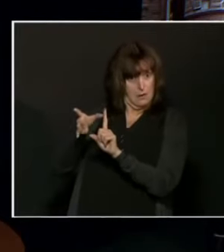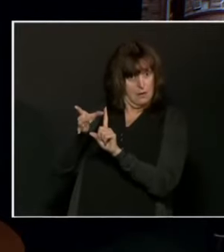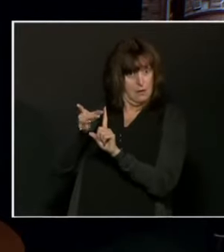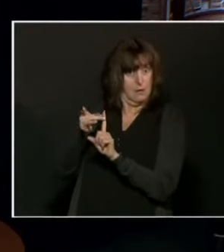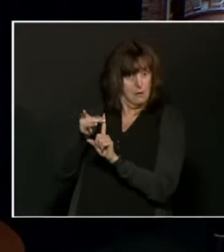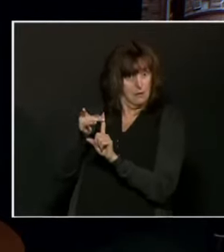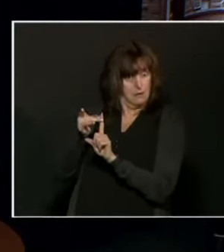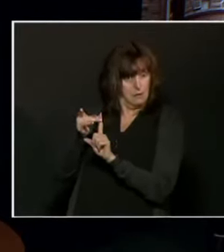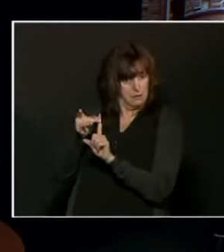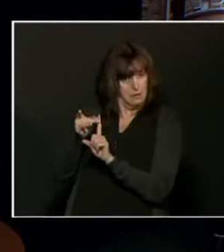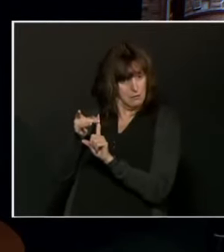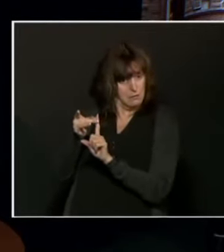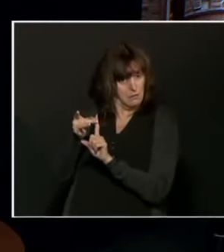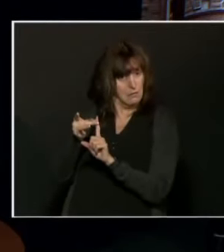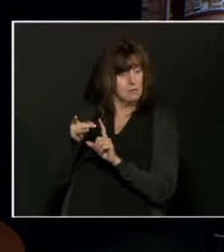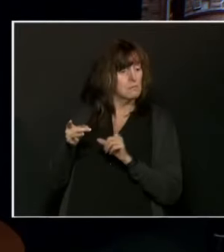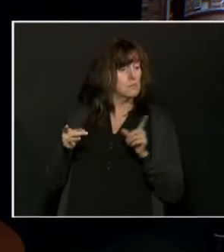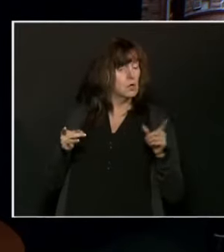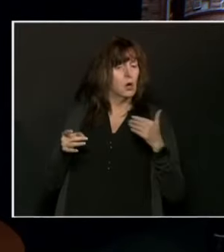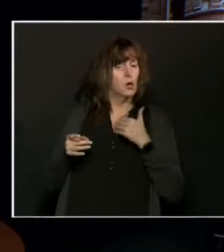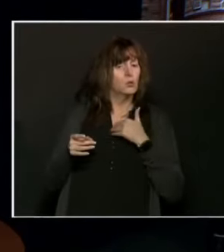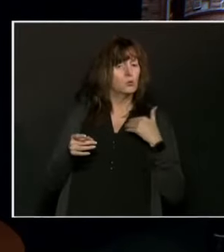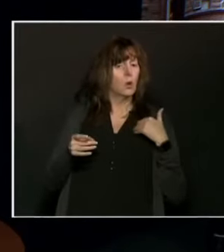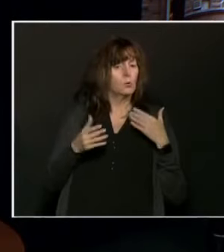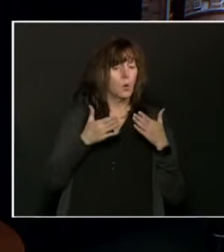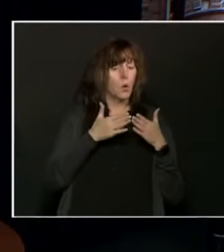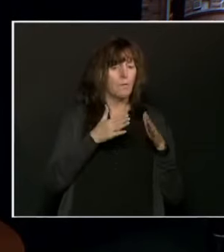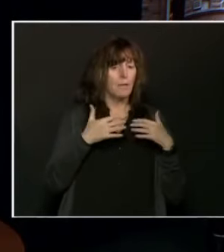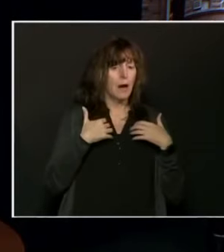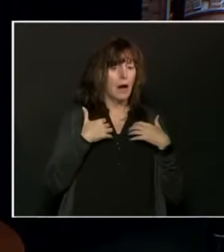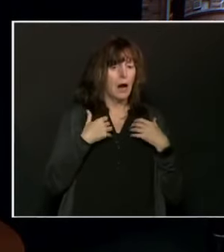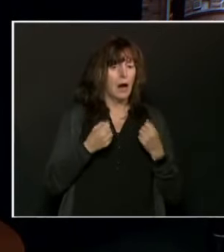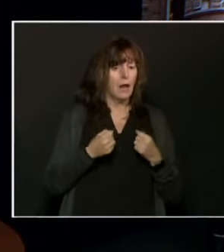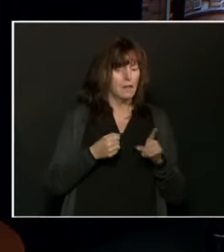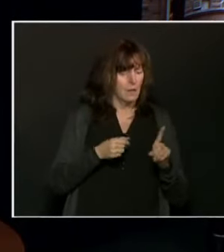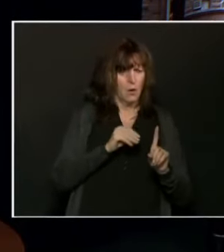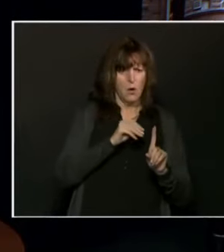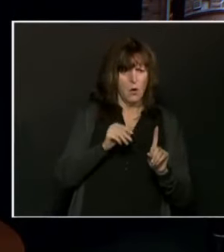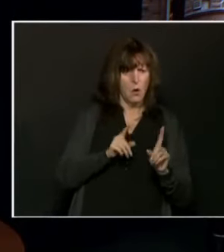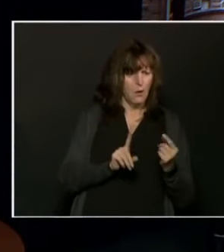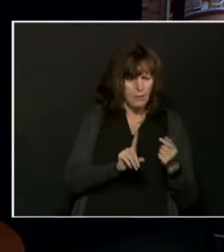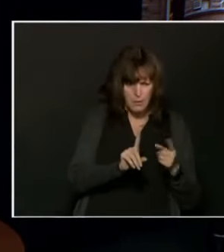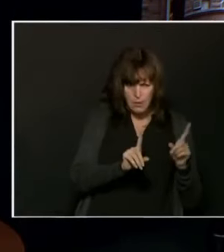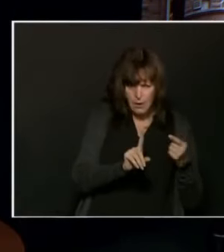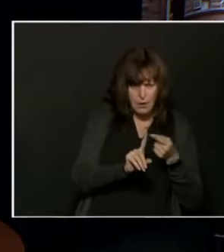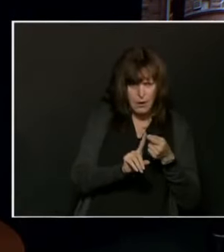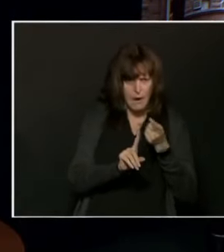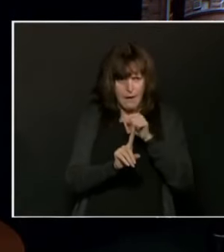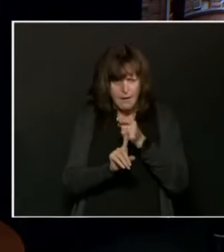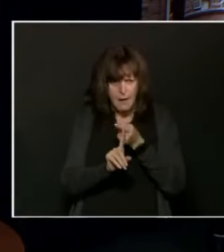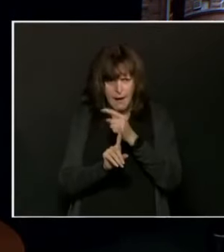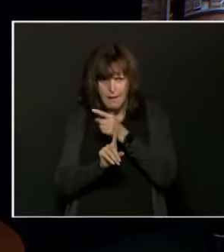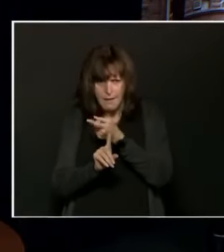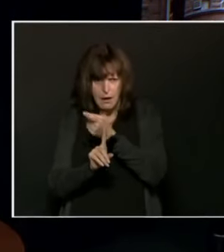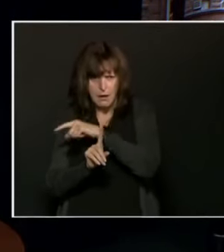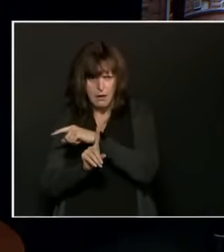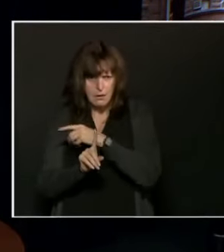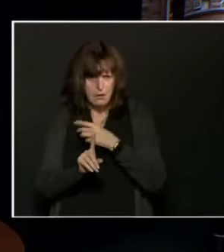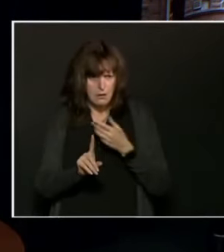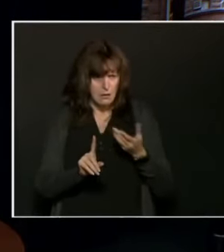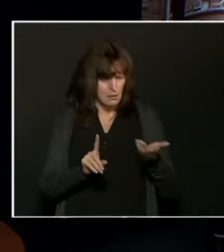EPIDEMIOLOGICAL LINK OF CASES